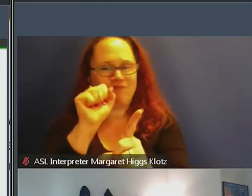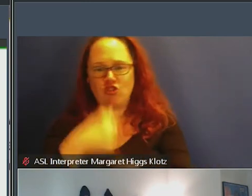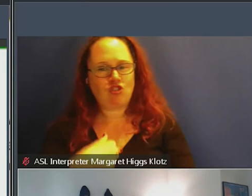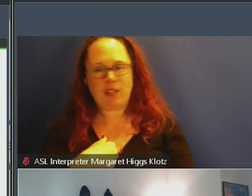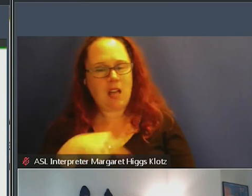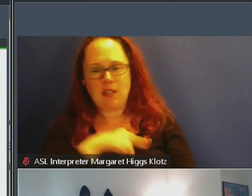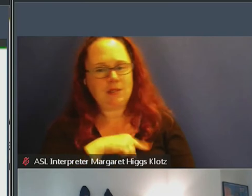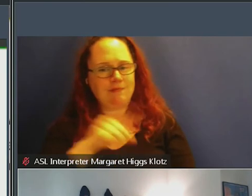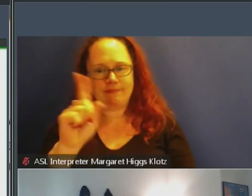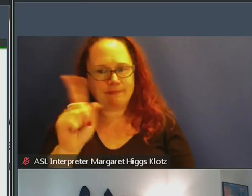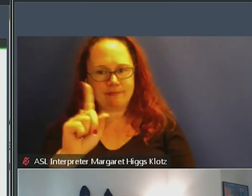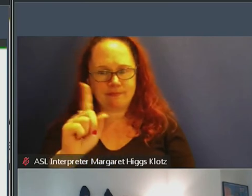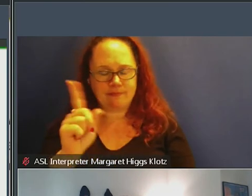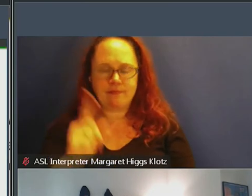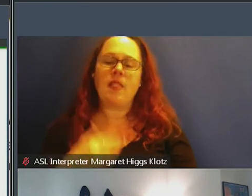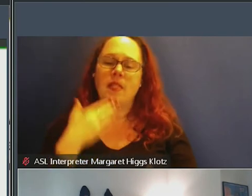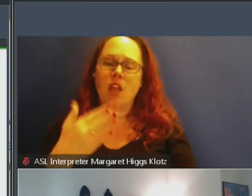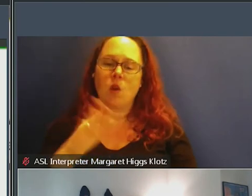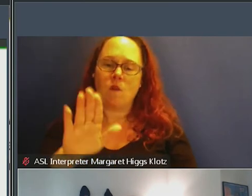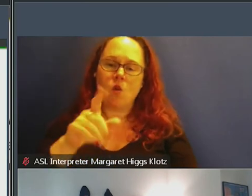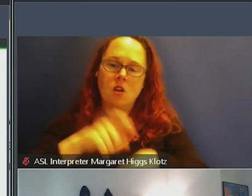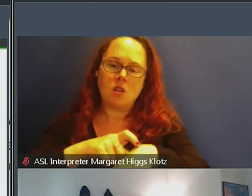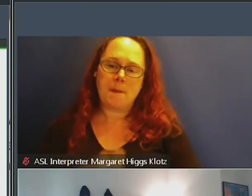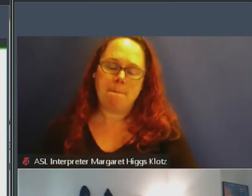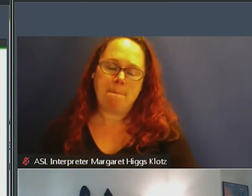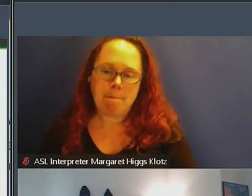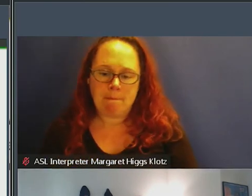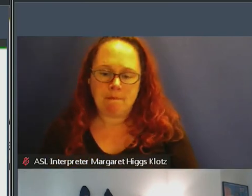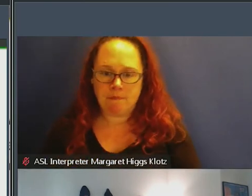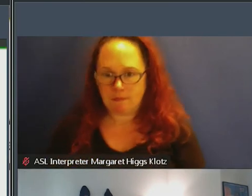but that RS and I thank you for the time to speak. Okay. Thank you very much, Mr.